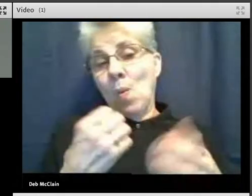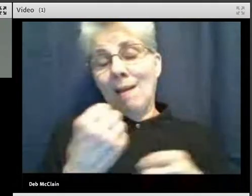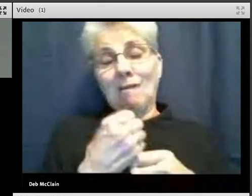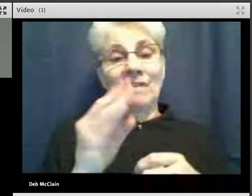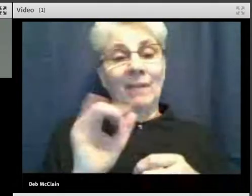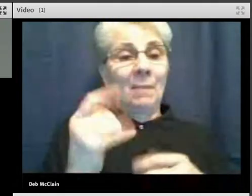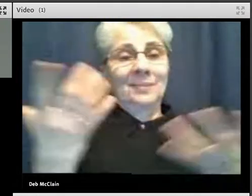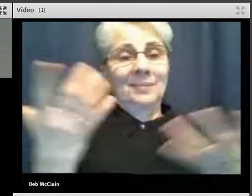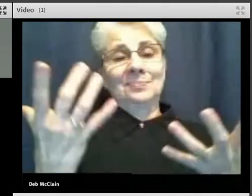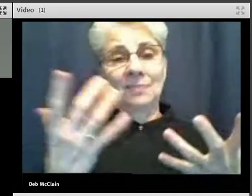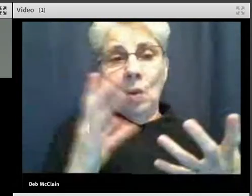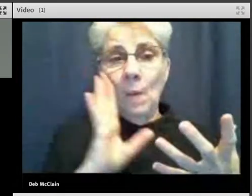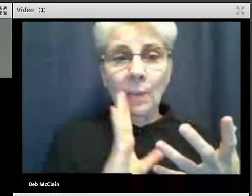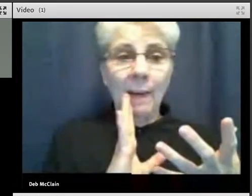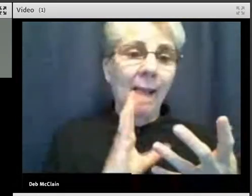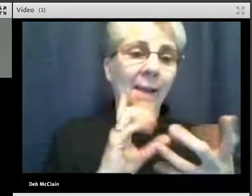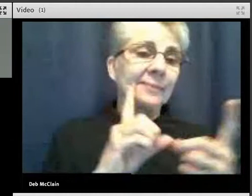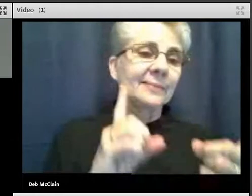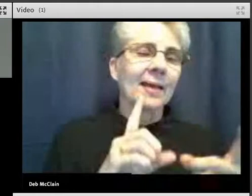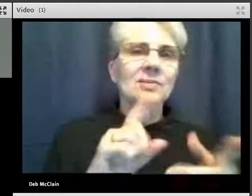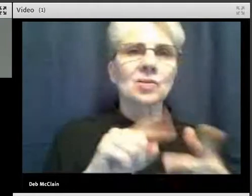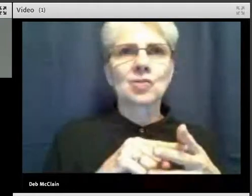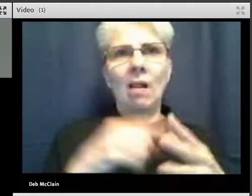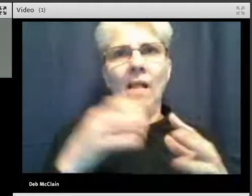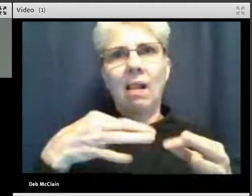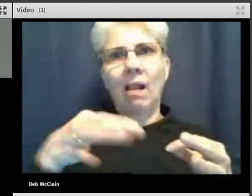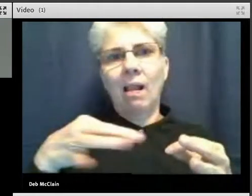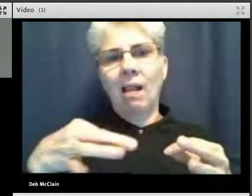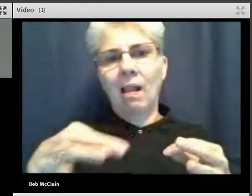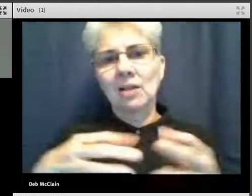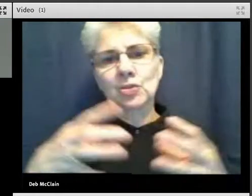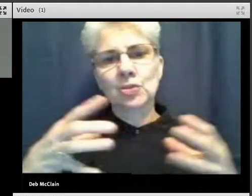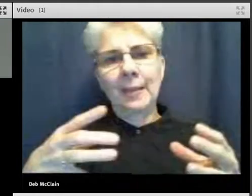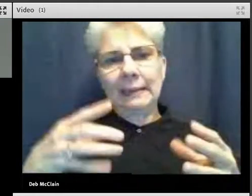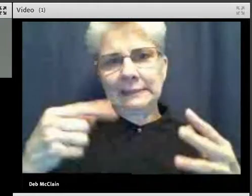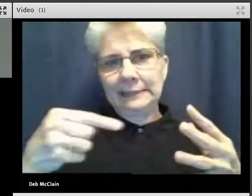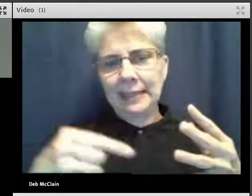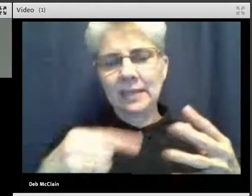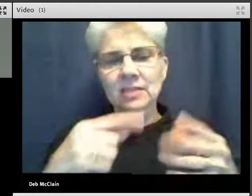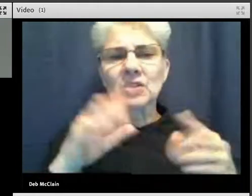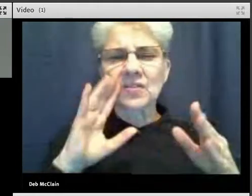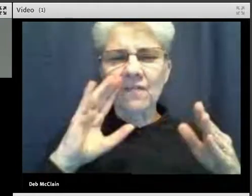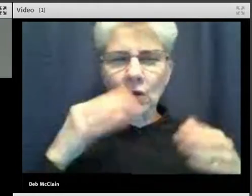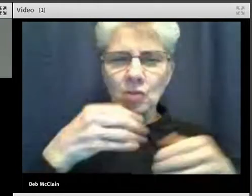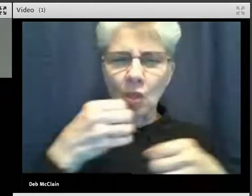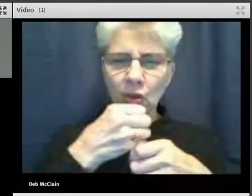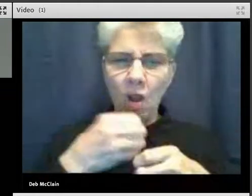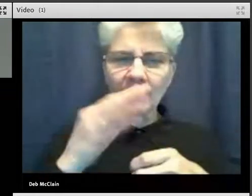because that it's a white coffee mug or a brown desk, you start to get too caught up in the details.